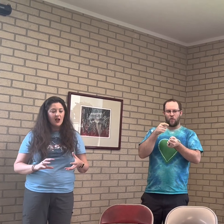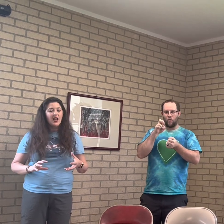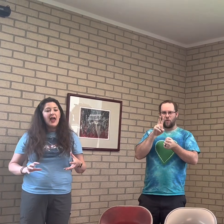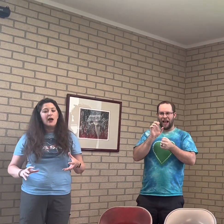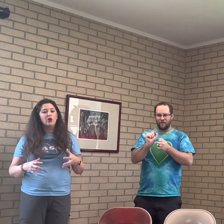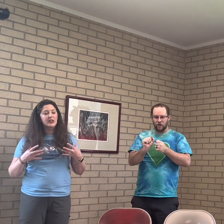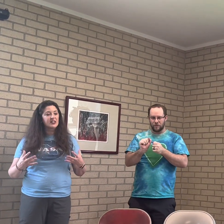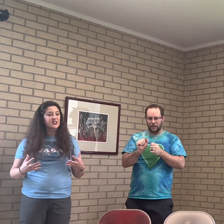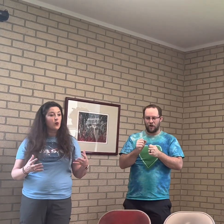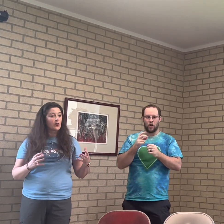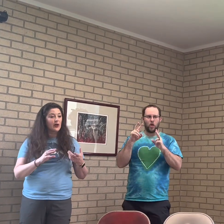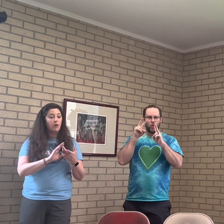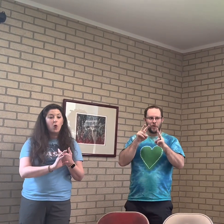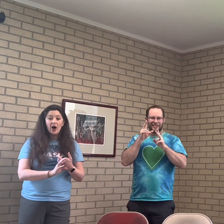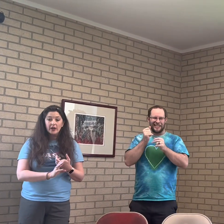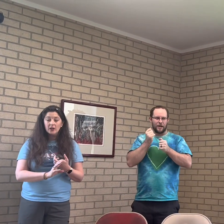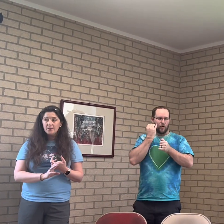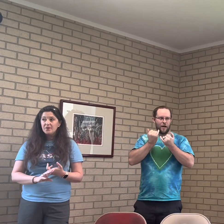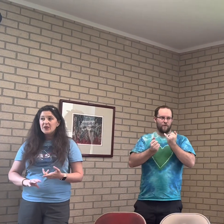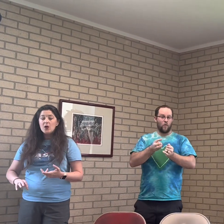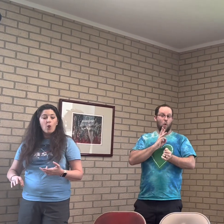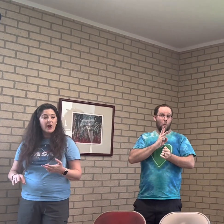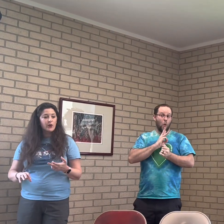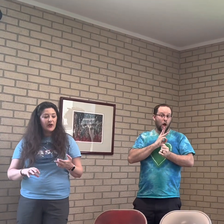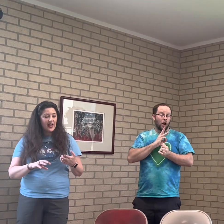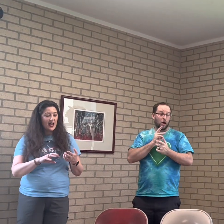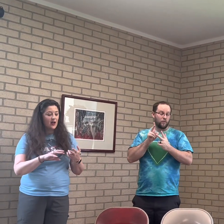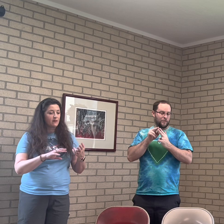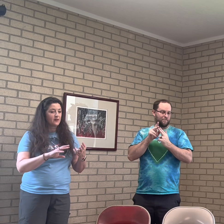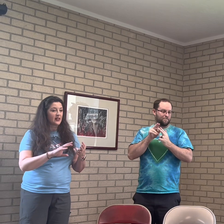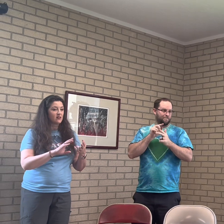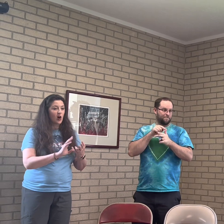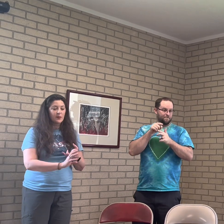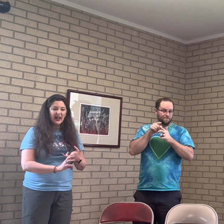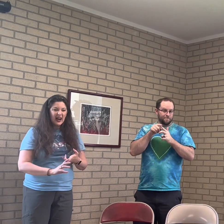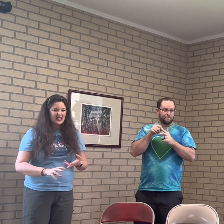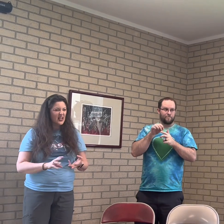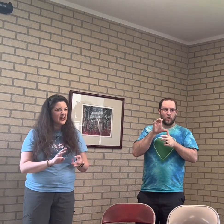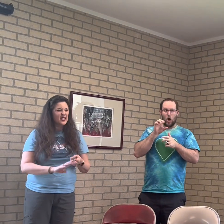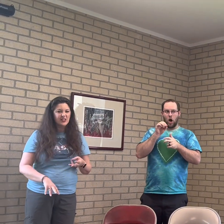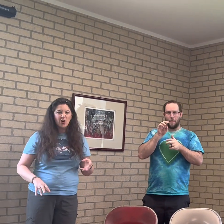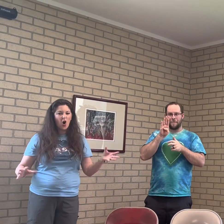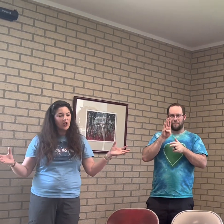and looking to see whether we have water, whether we have carbon dioxide, nitrogen, all of these